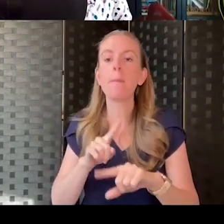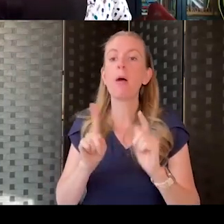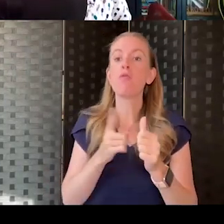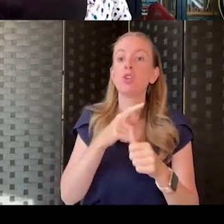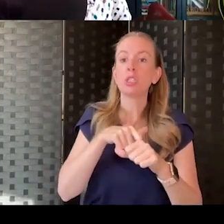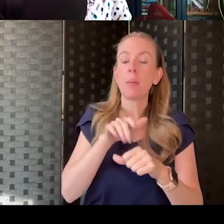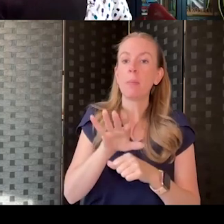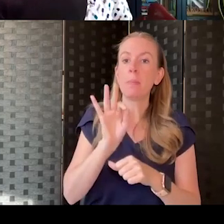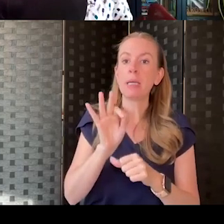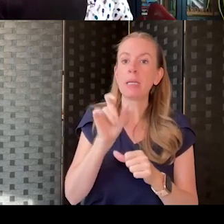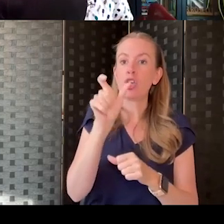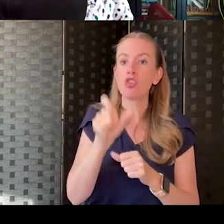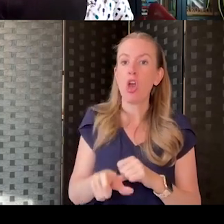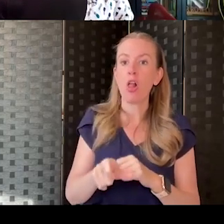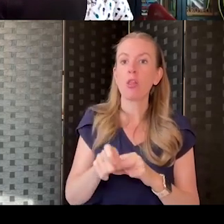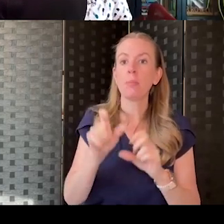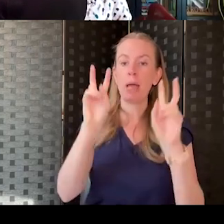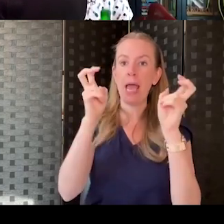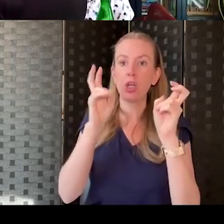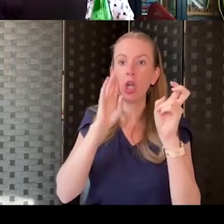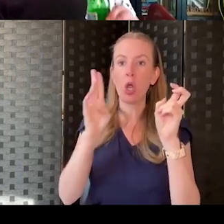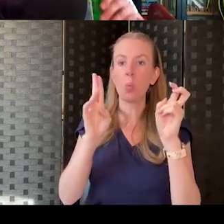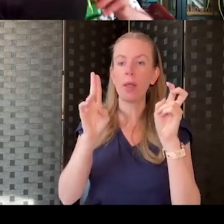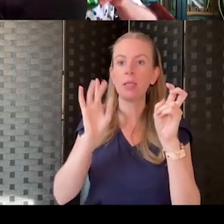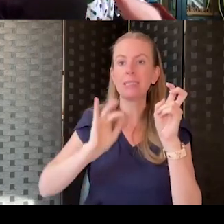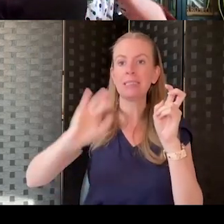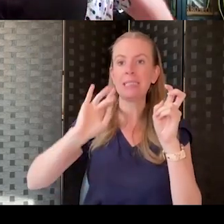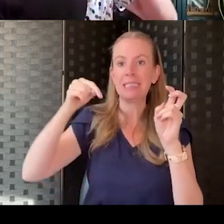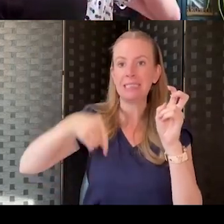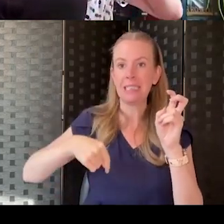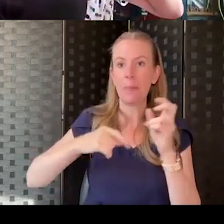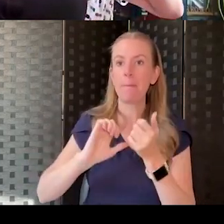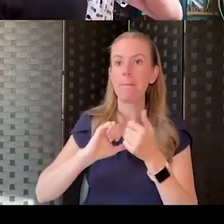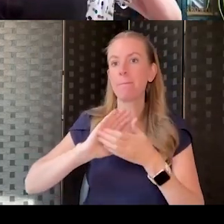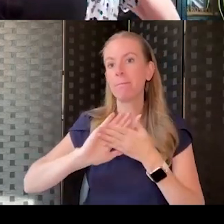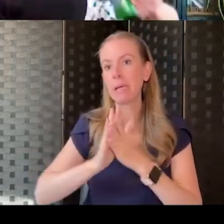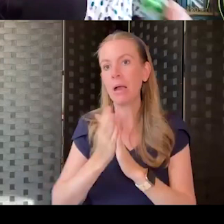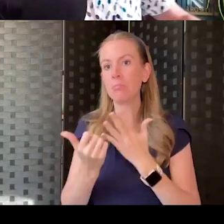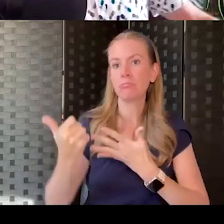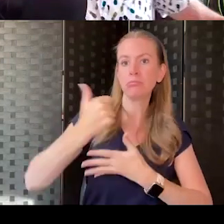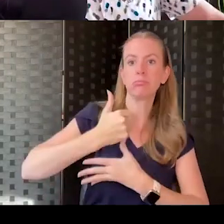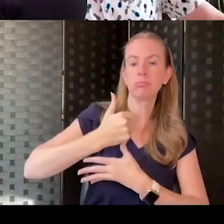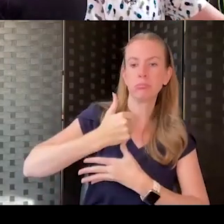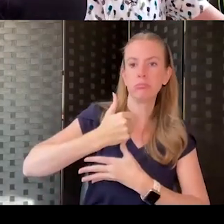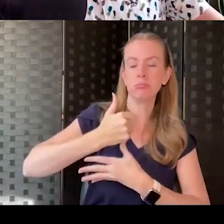column header, it sorts descending and make that when the first priority. The second time